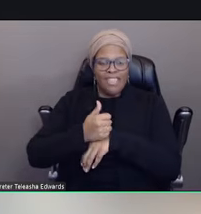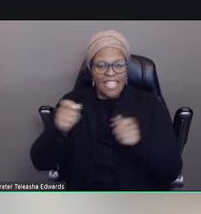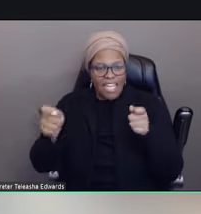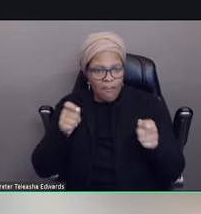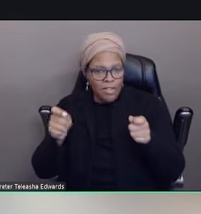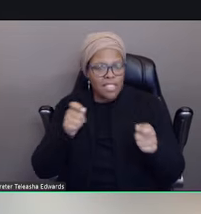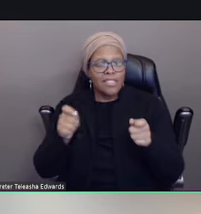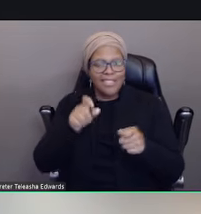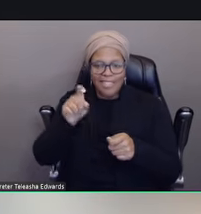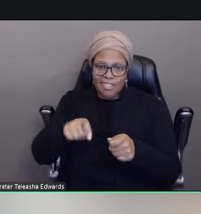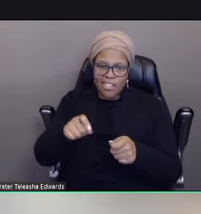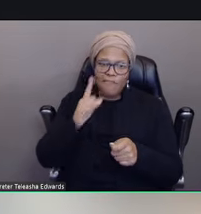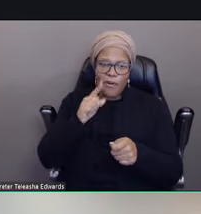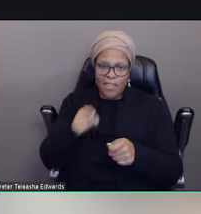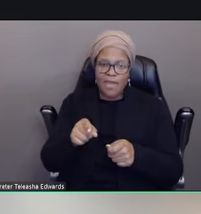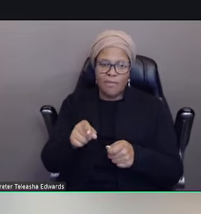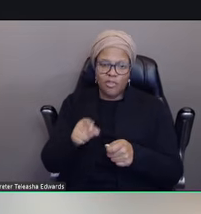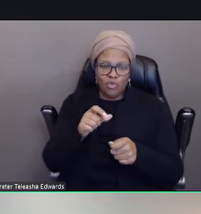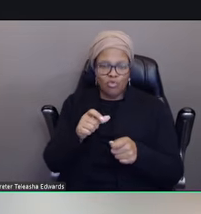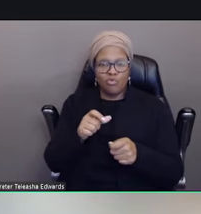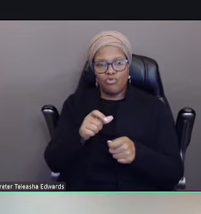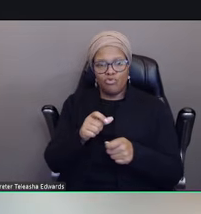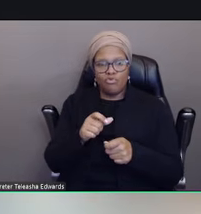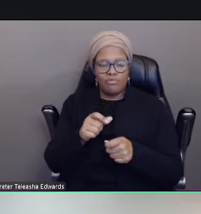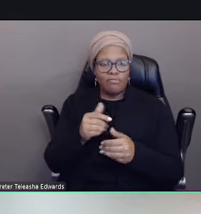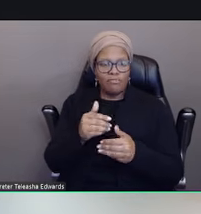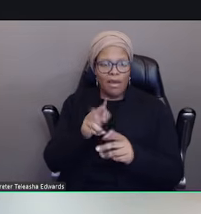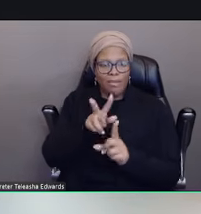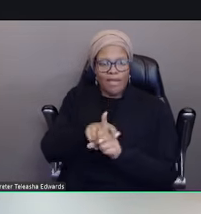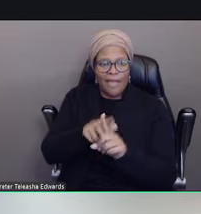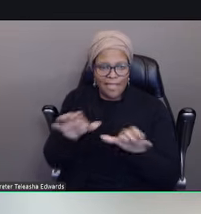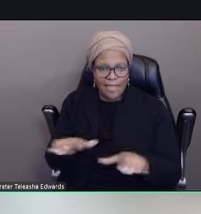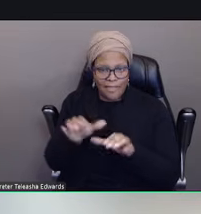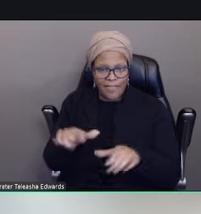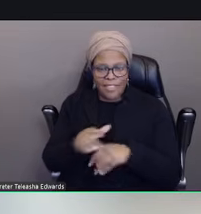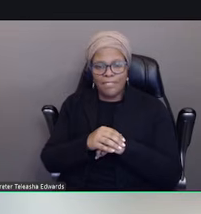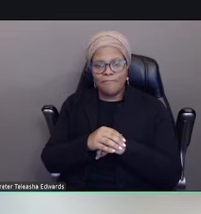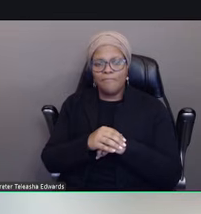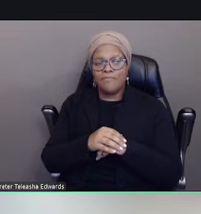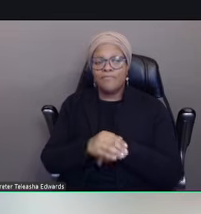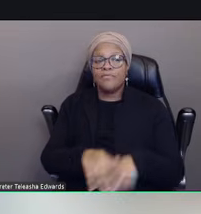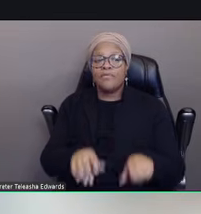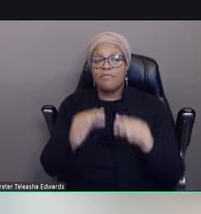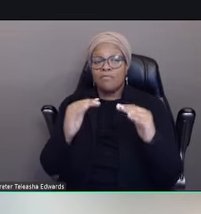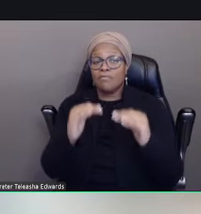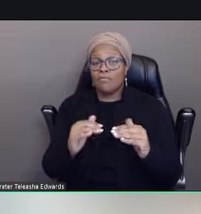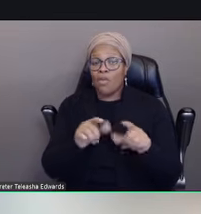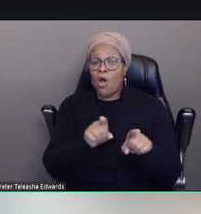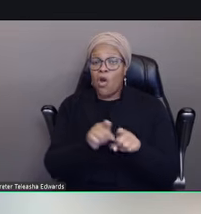for them to implement these activities. We want to also be able to expand the reach of our North